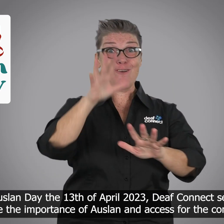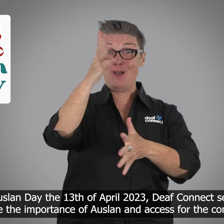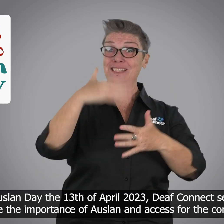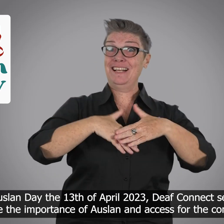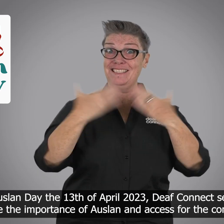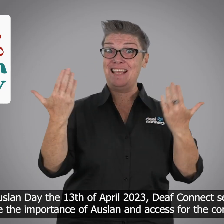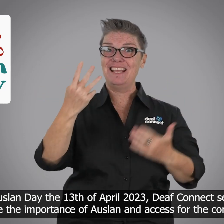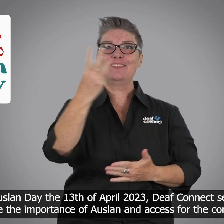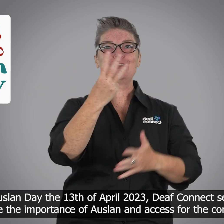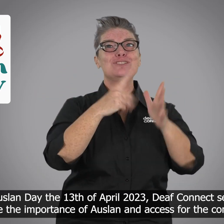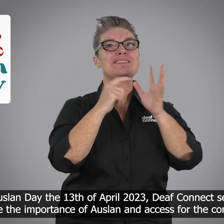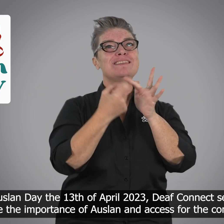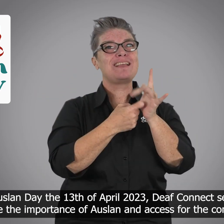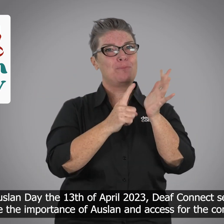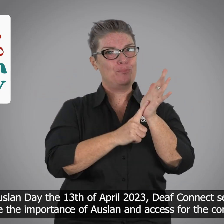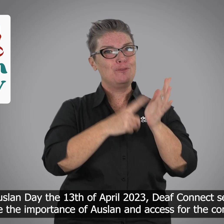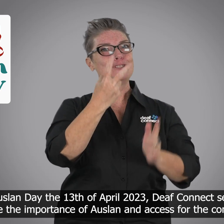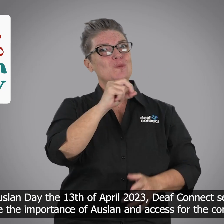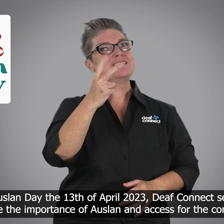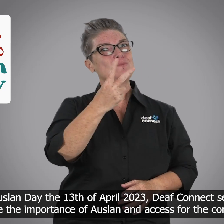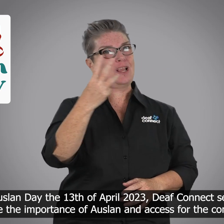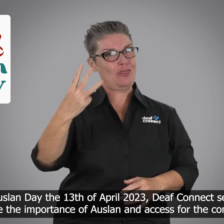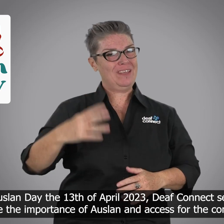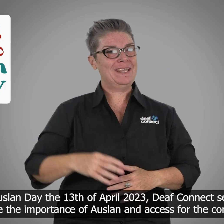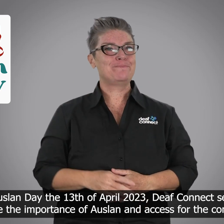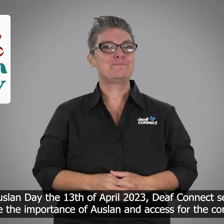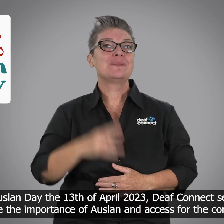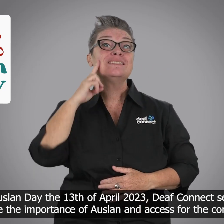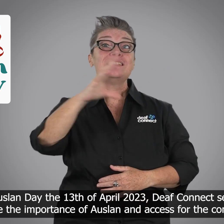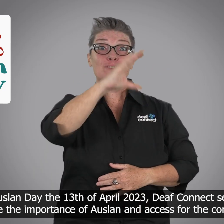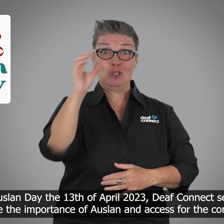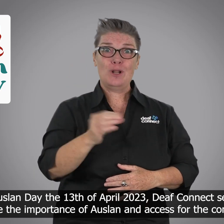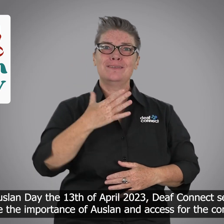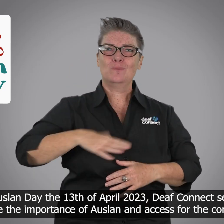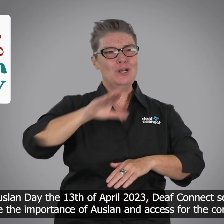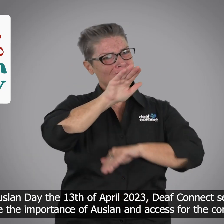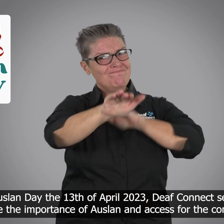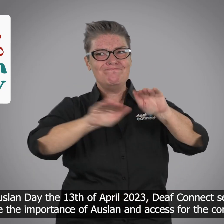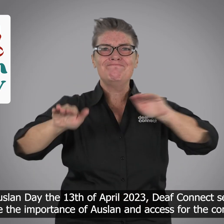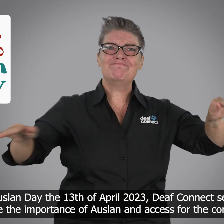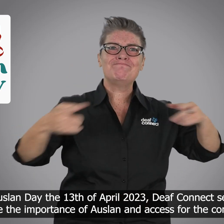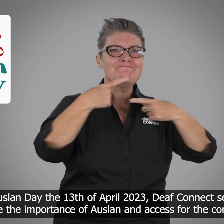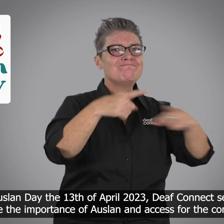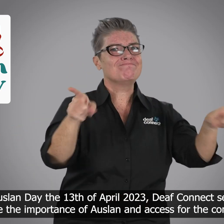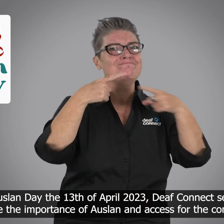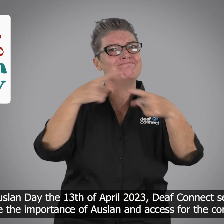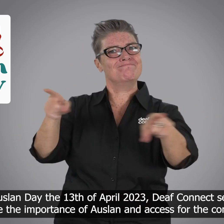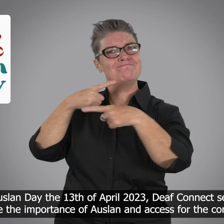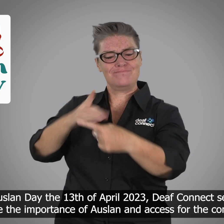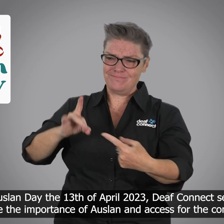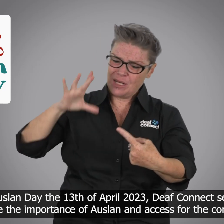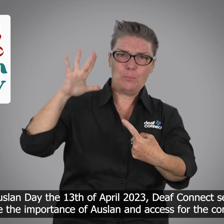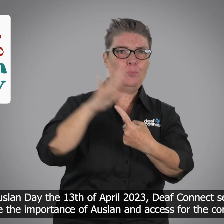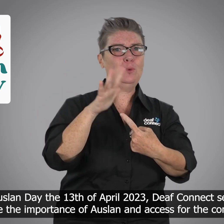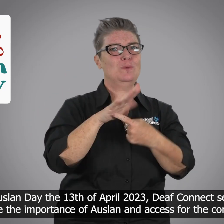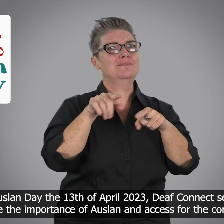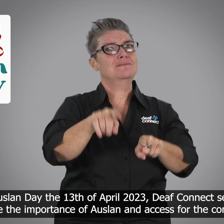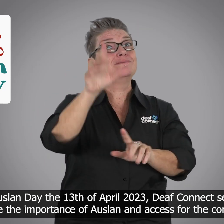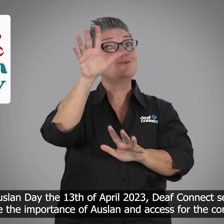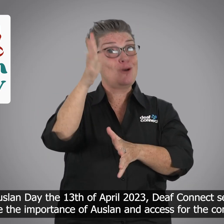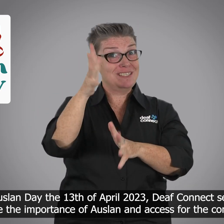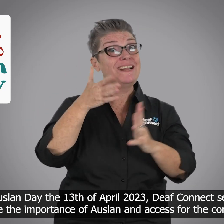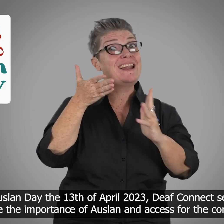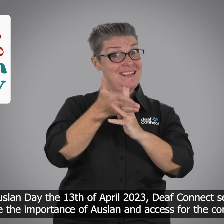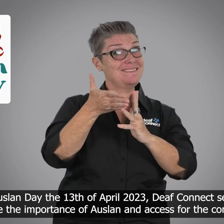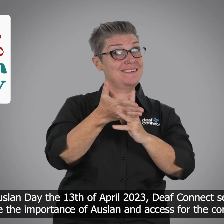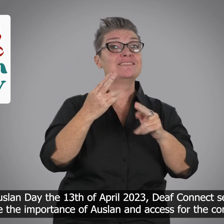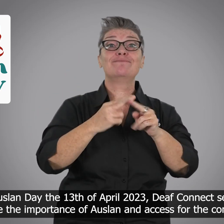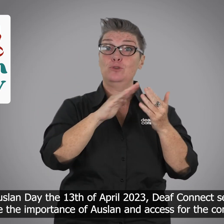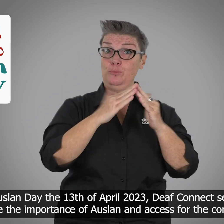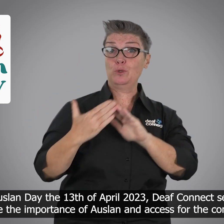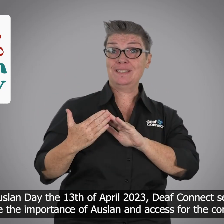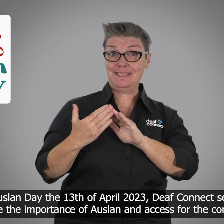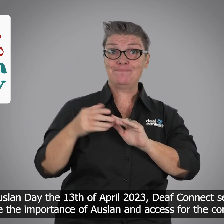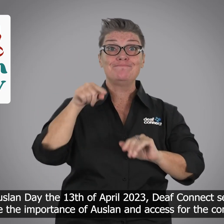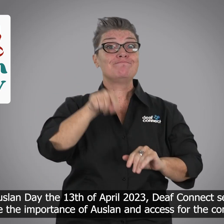On Auslan Day the 13th of April 2023, Deaf Connect seeks to promote the importance of Auslan and access for the community.